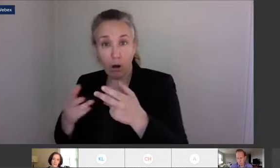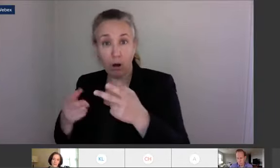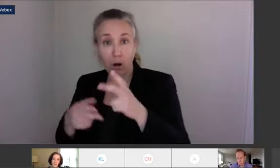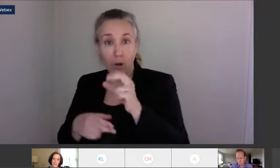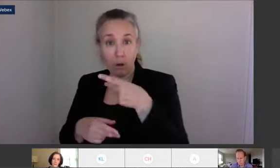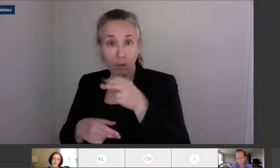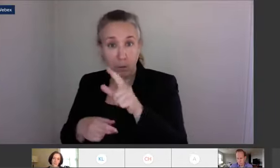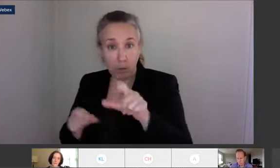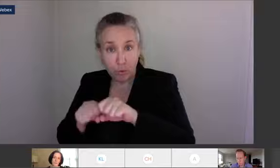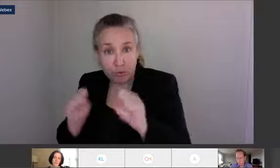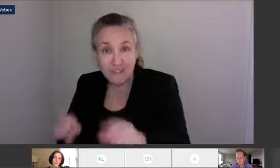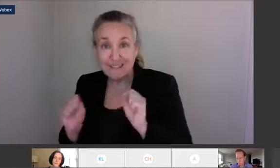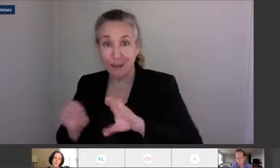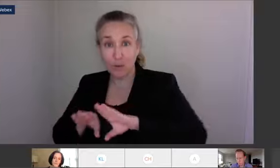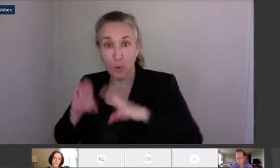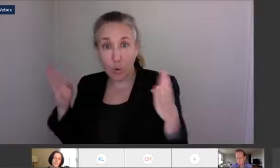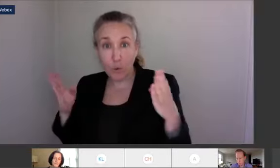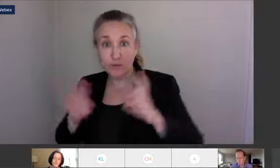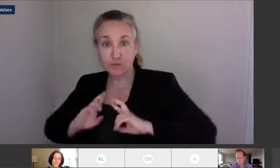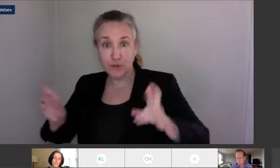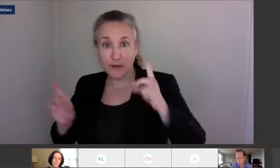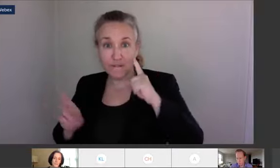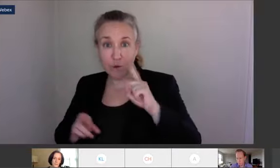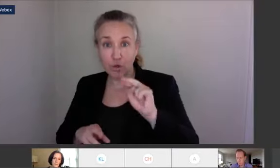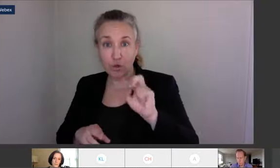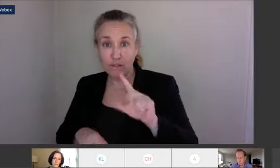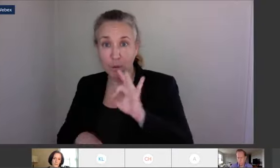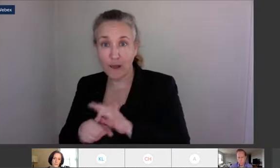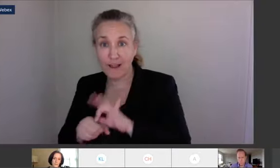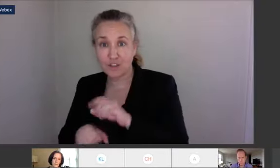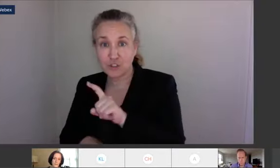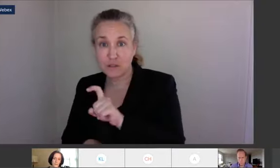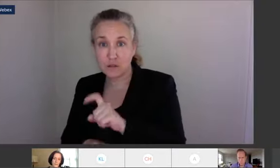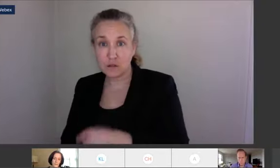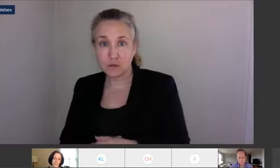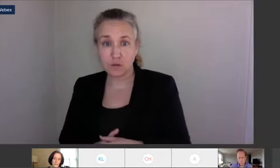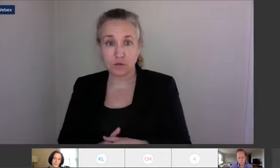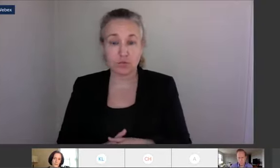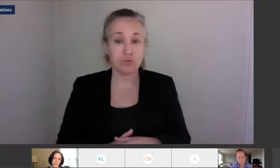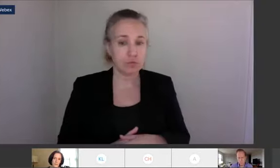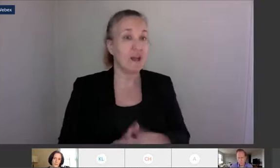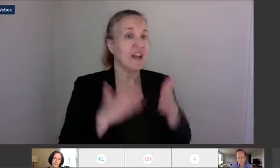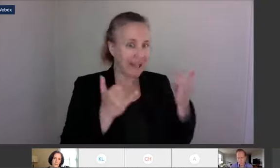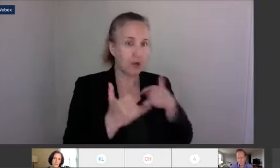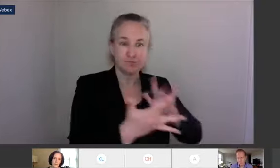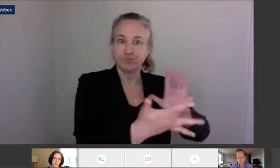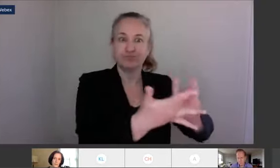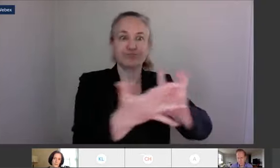the November election [Commissioner] we're reaching out now if anyone wants to be a poll worker